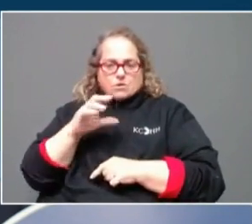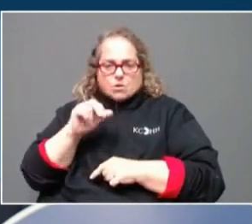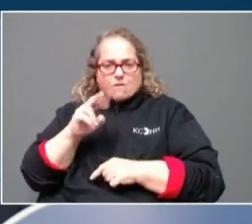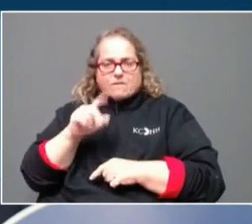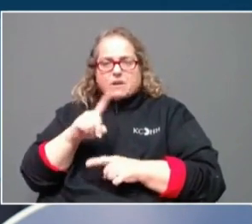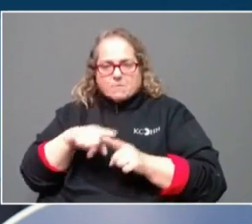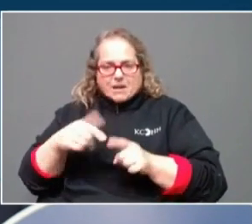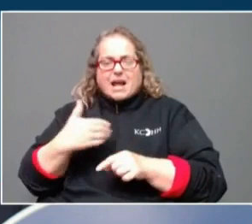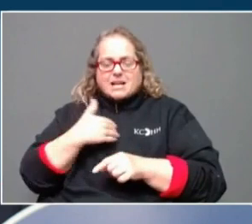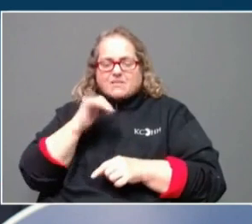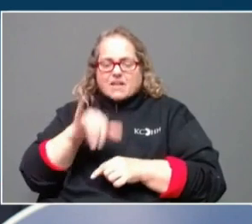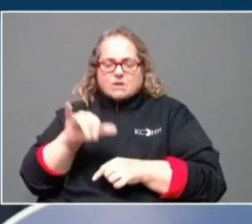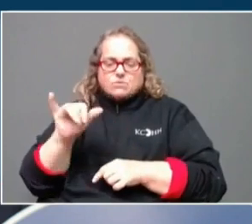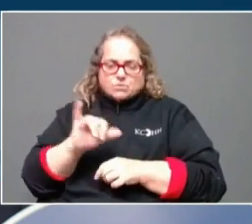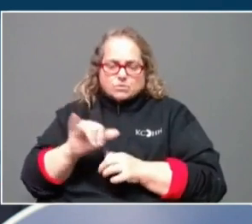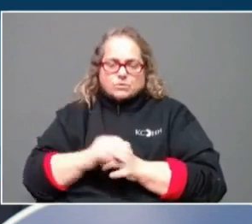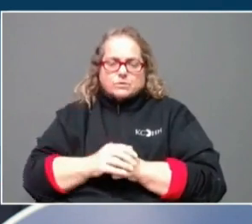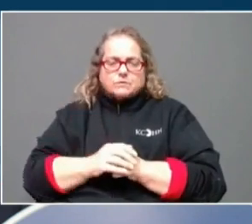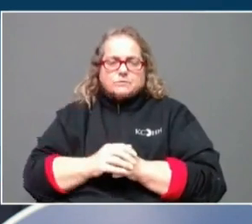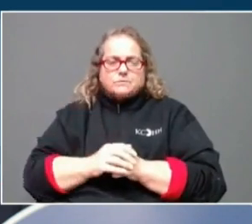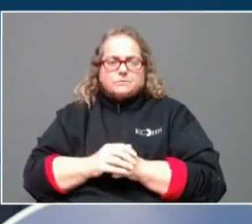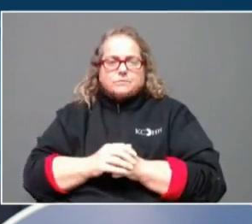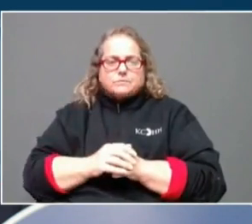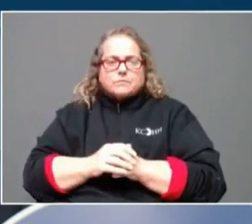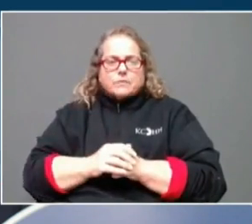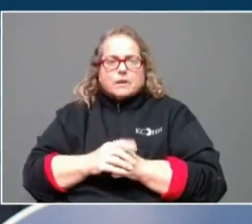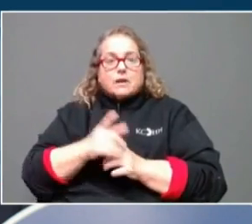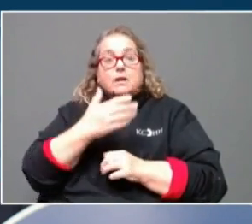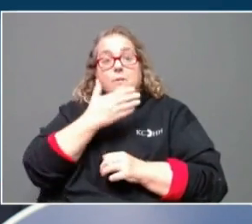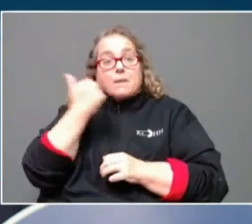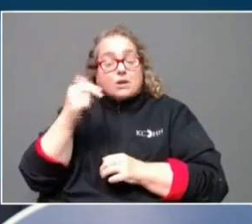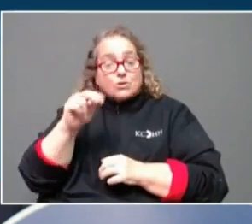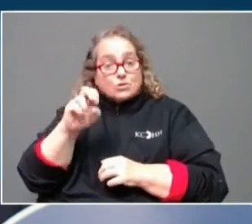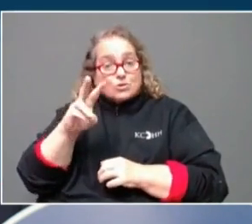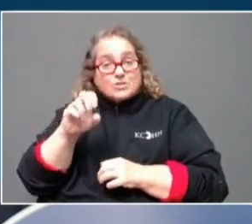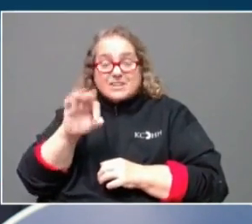please. So here's the better news if there is some better news is that fewer